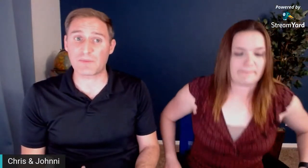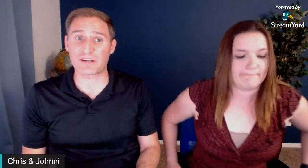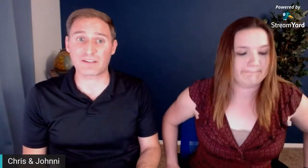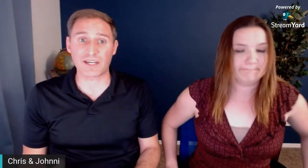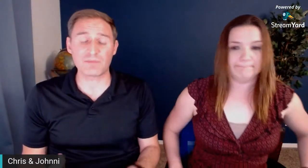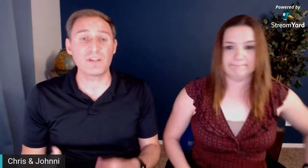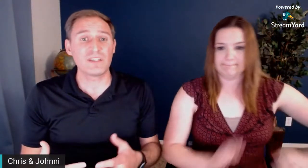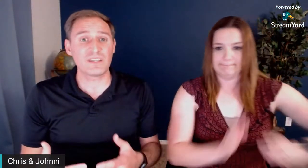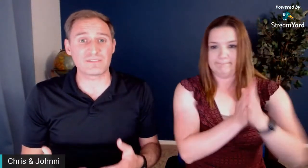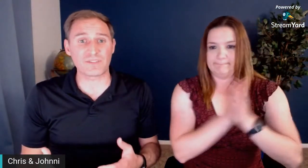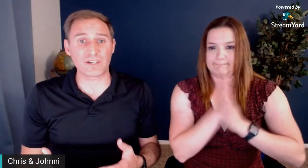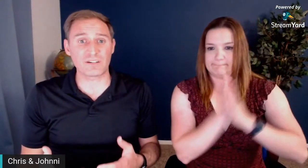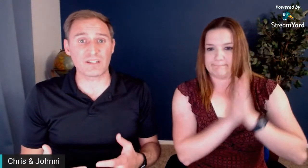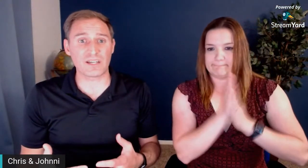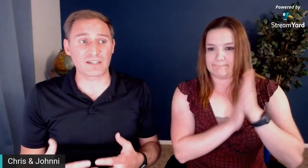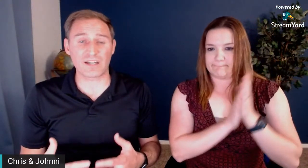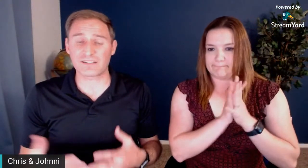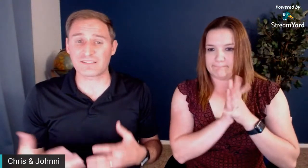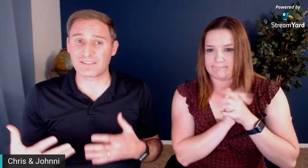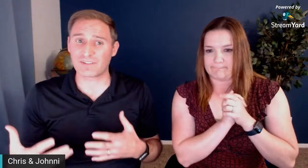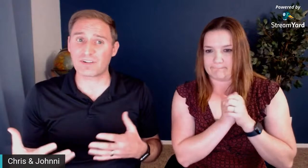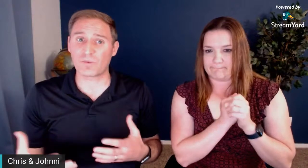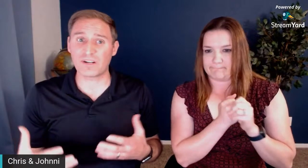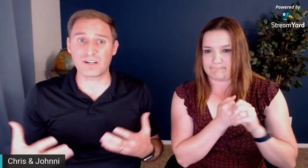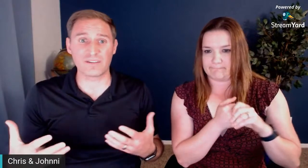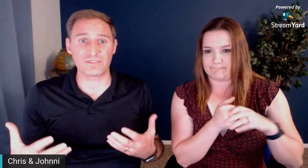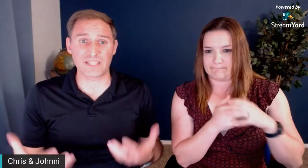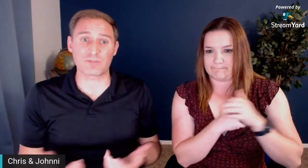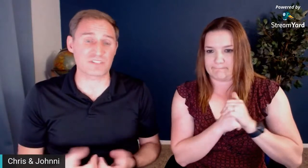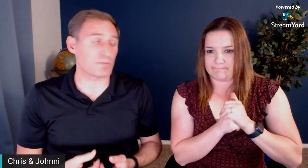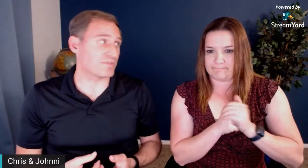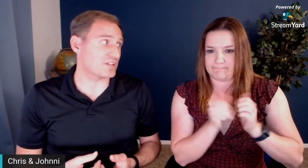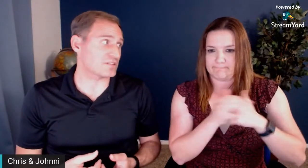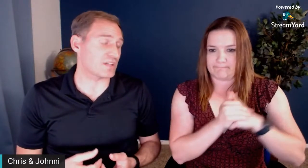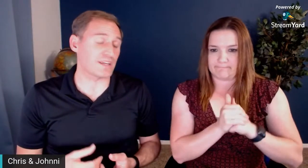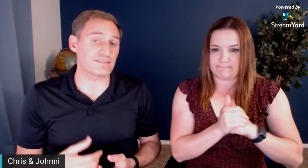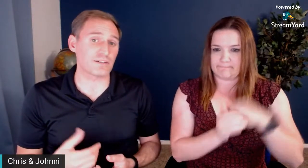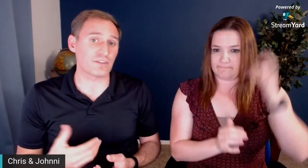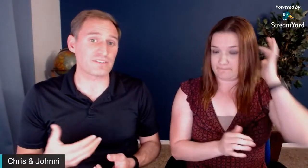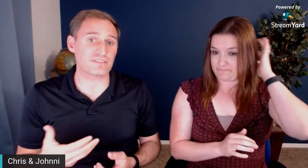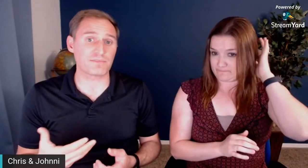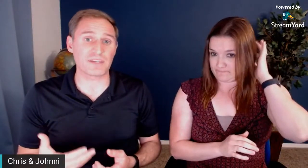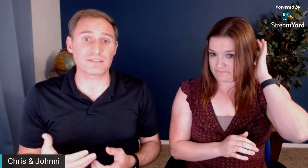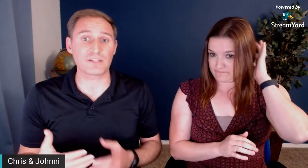amount of time is very cognizant and very aware of language deprivation and so this is basically when